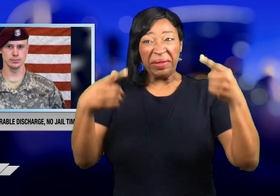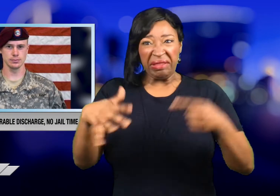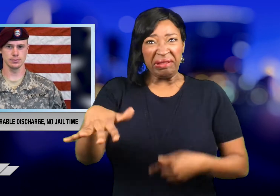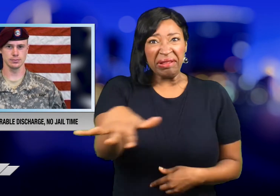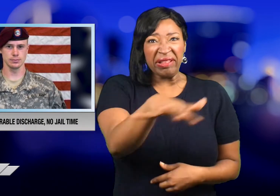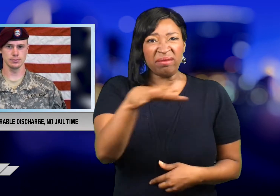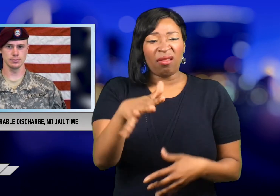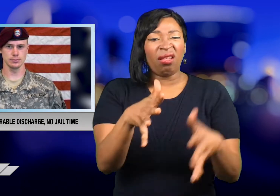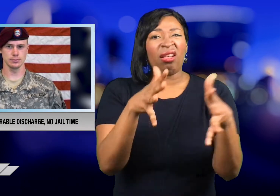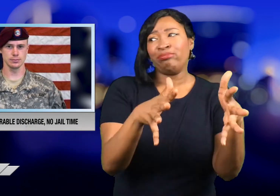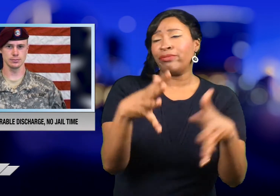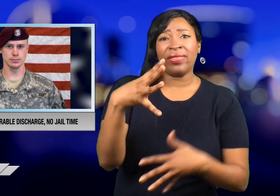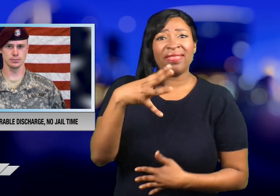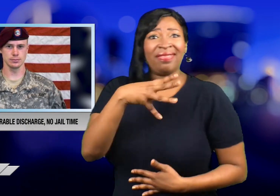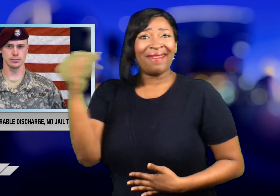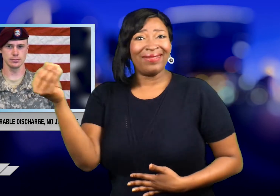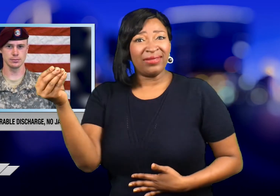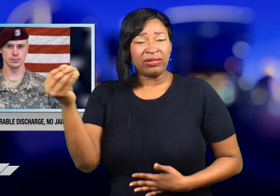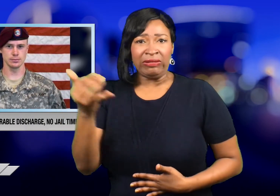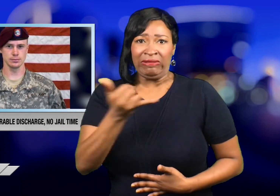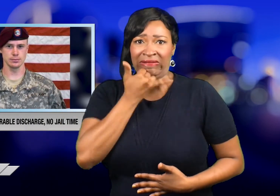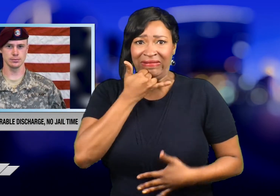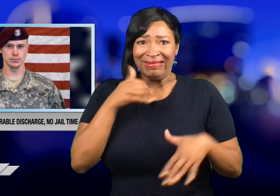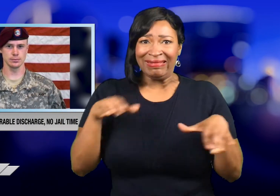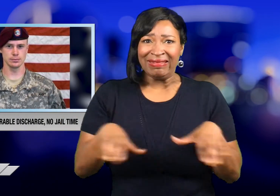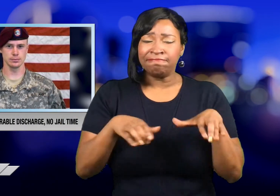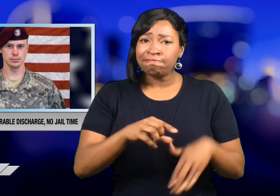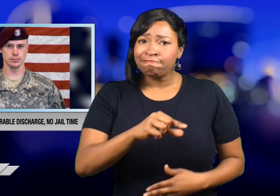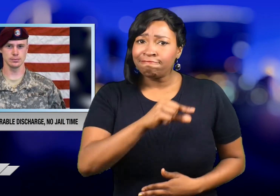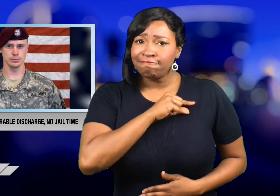and misbehavior before the enemy.